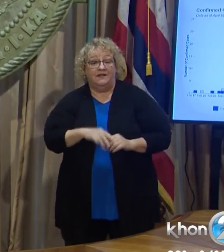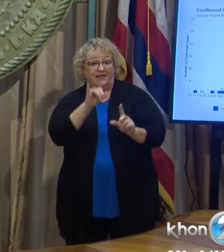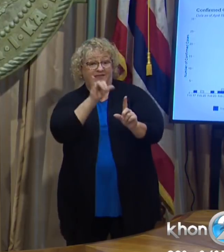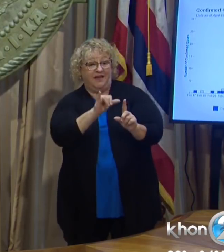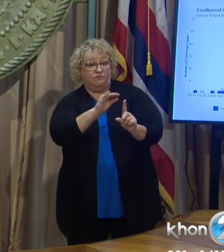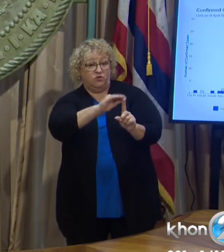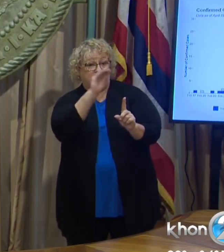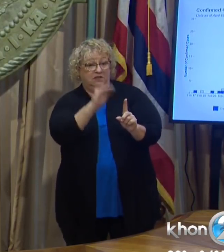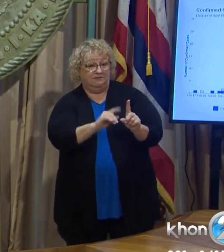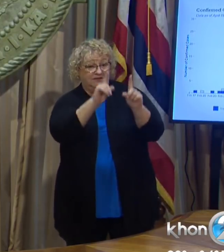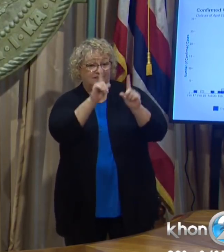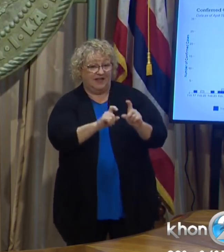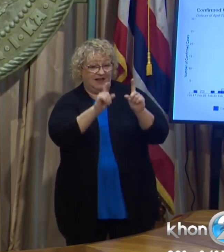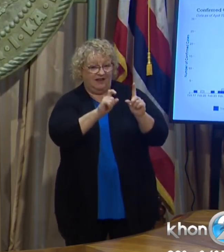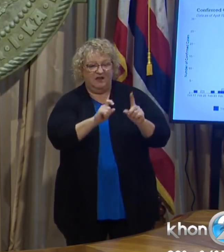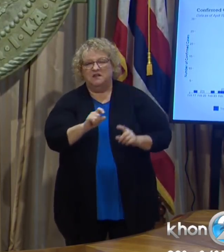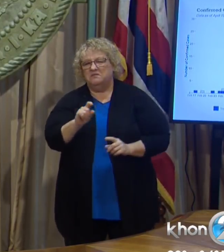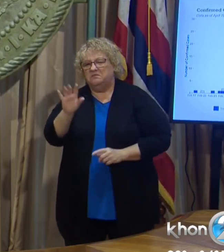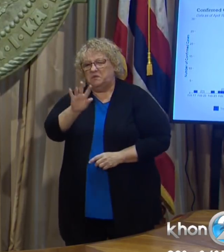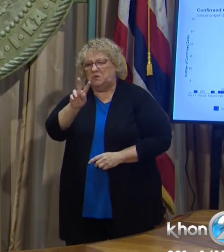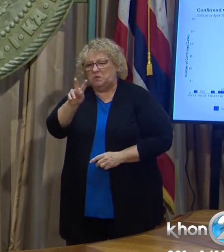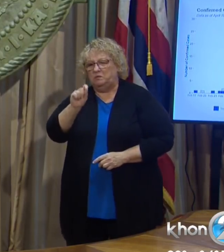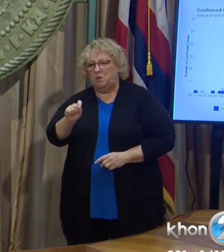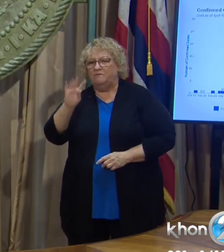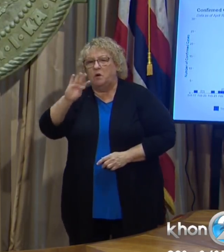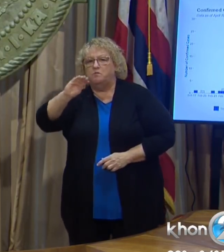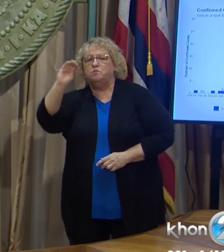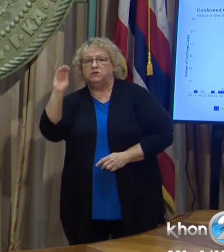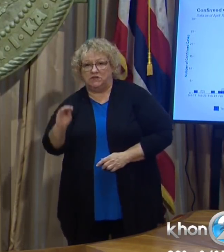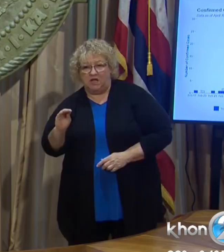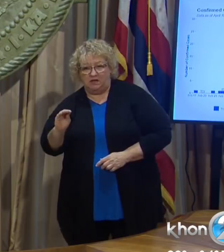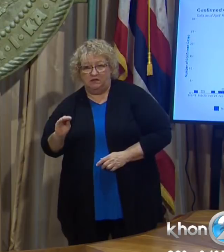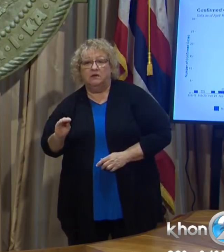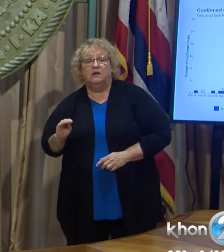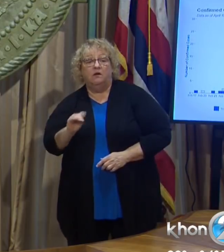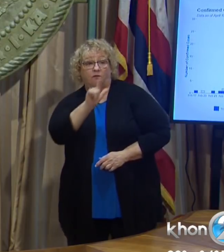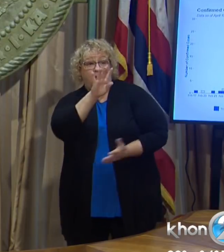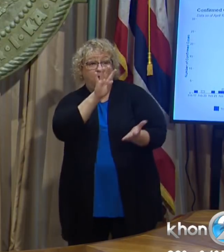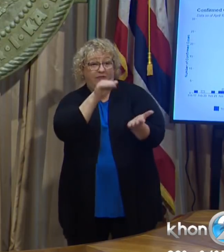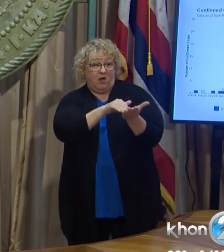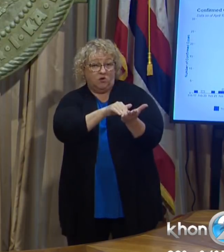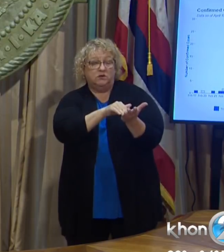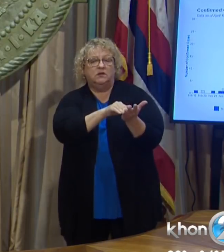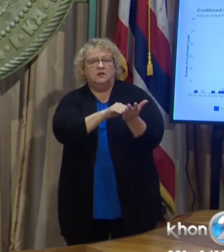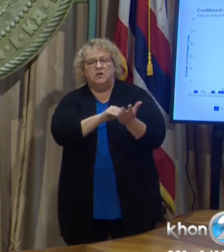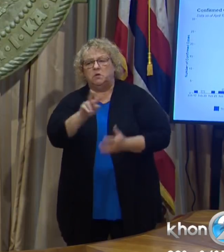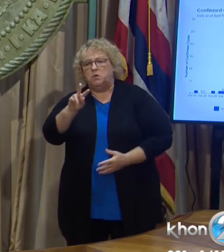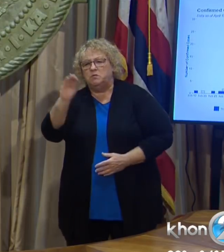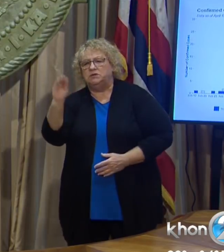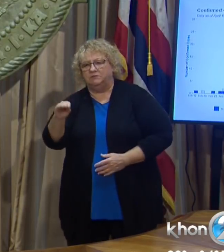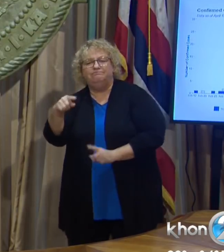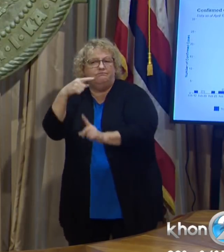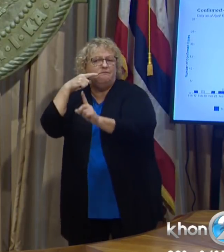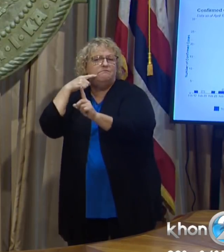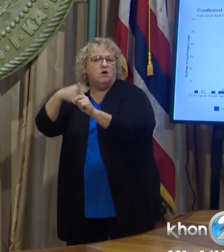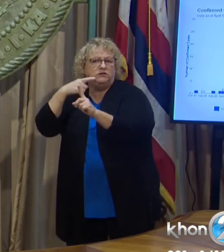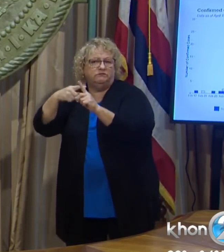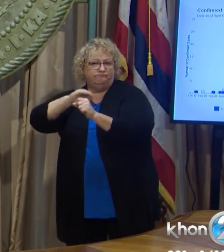LABORATORY TEST CONDUCTED FOR HAWAII. THE PERCENTAGE OF POSITIVE TESTS RESULT IS ABOUT 2.4% CONSIDERING